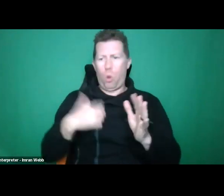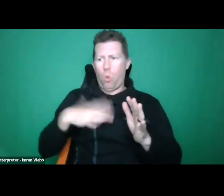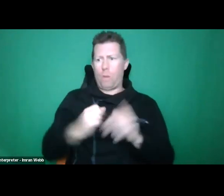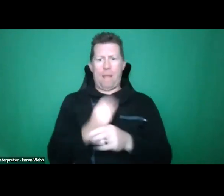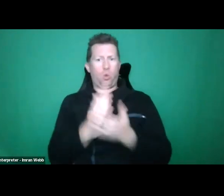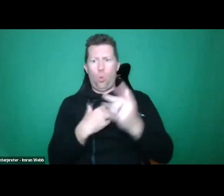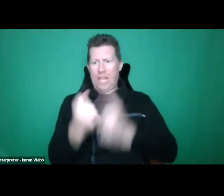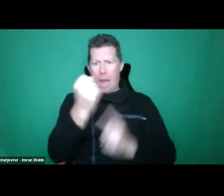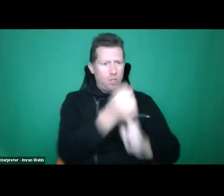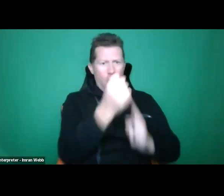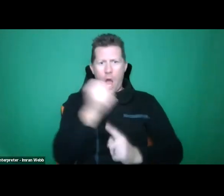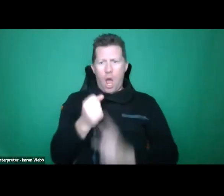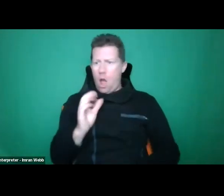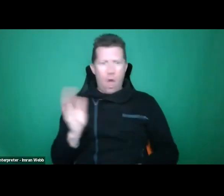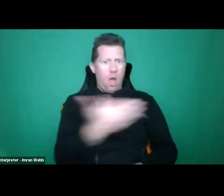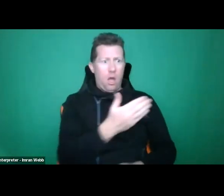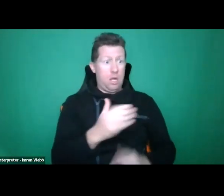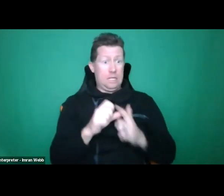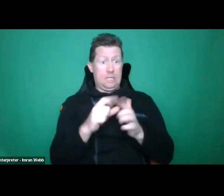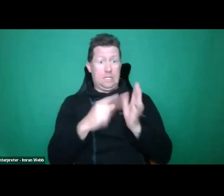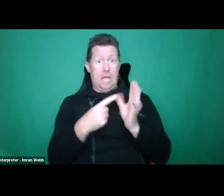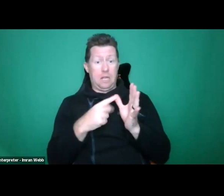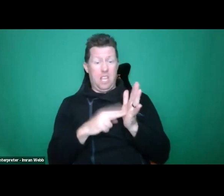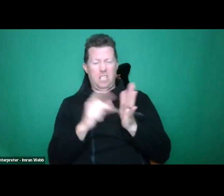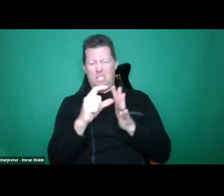when we're using this data asset to make decisions that affect